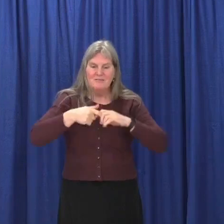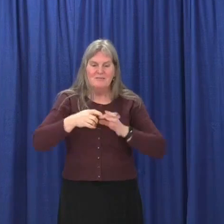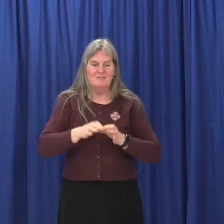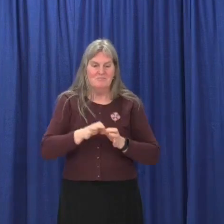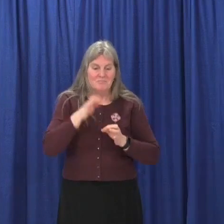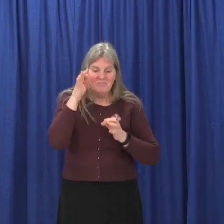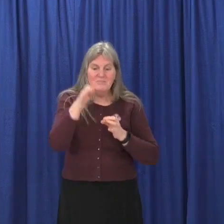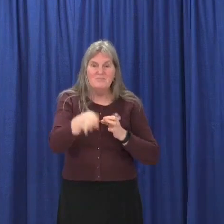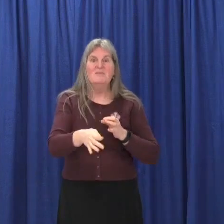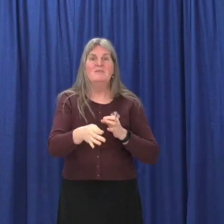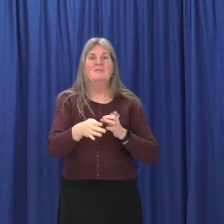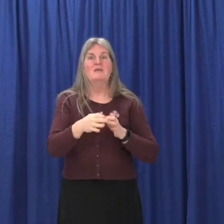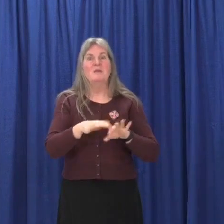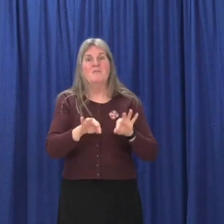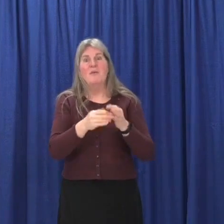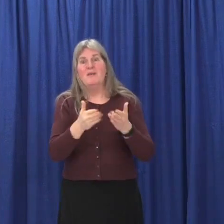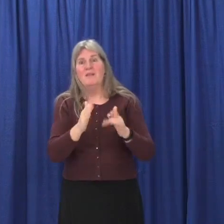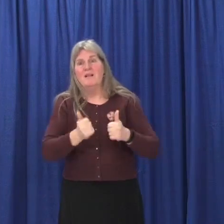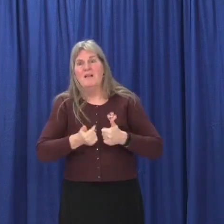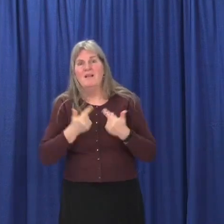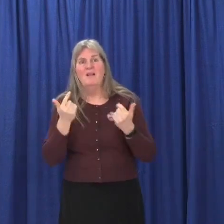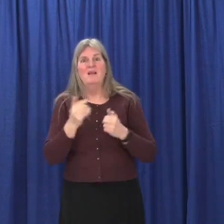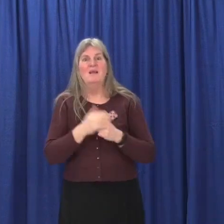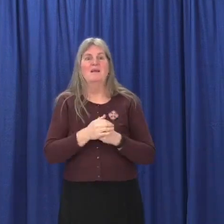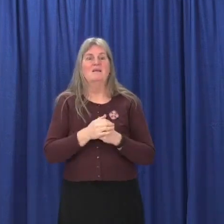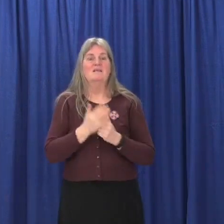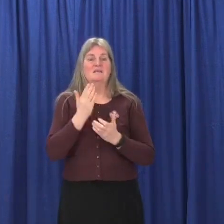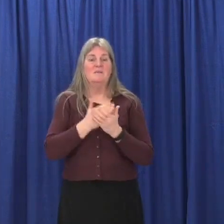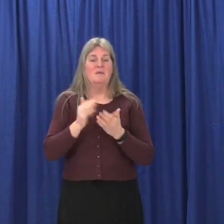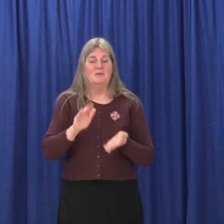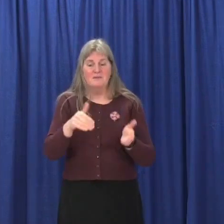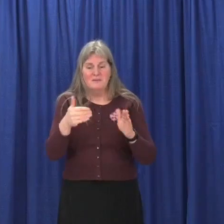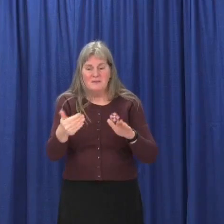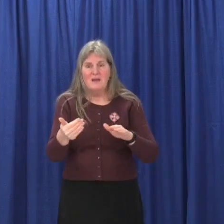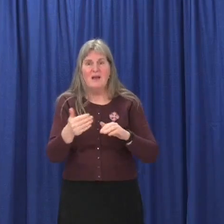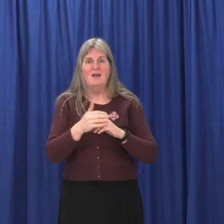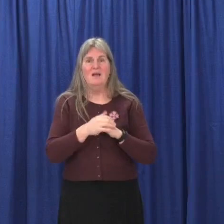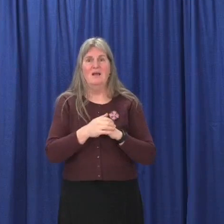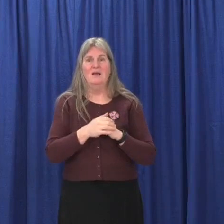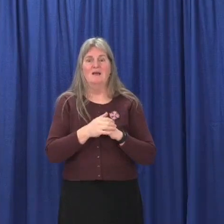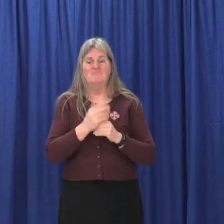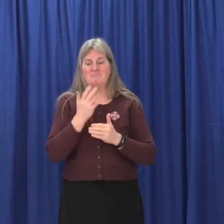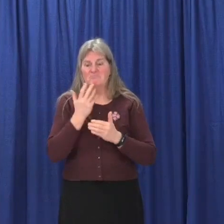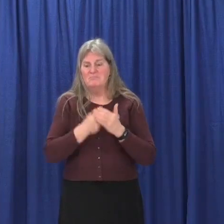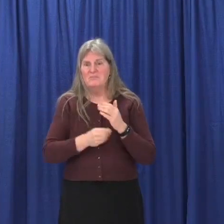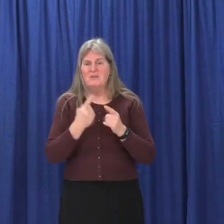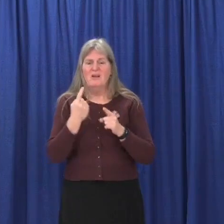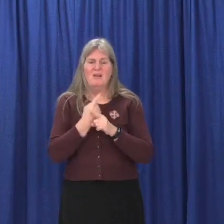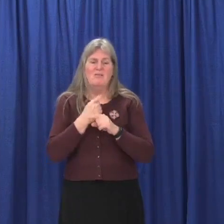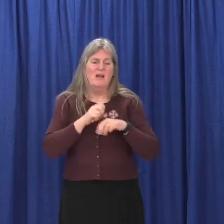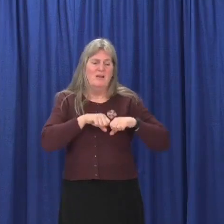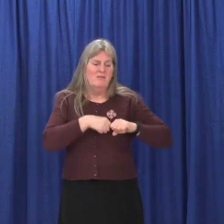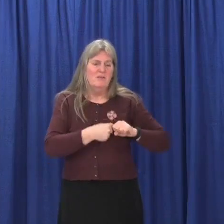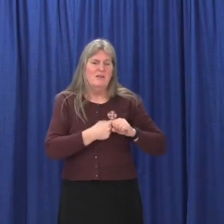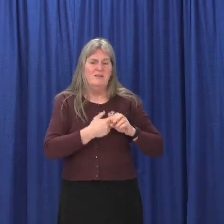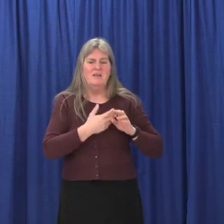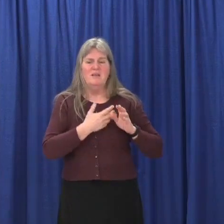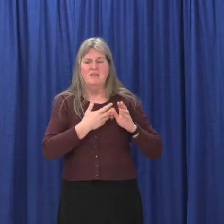events in their lives. We've lost loved ones and haven't been able to grieve properly at funerals. You know,